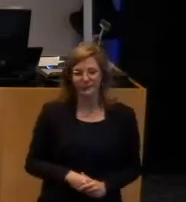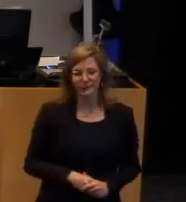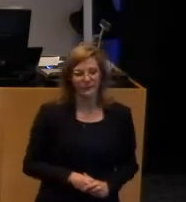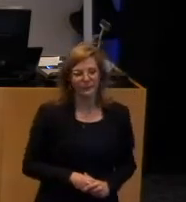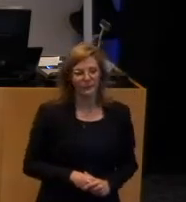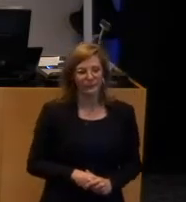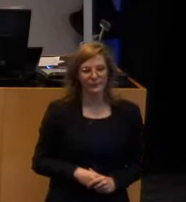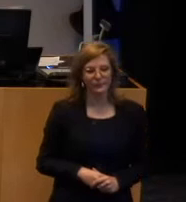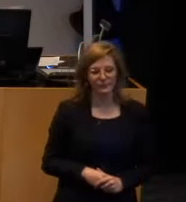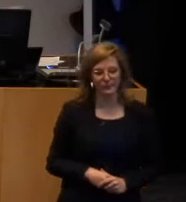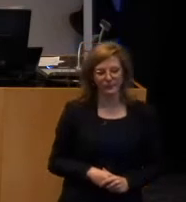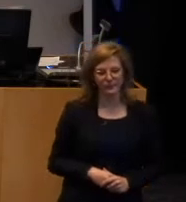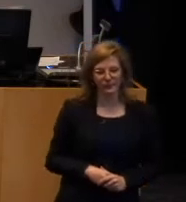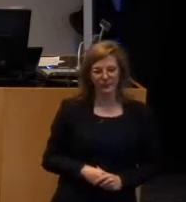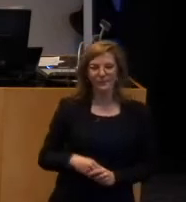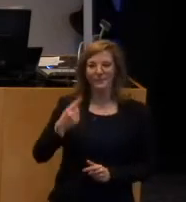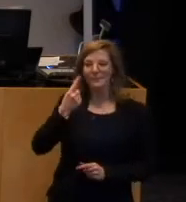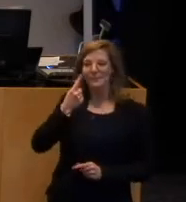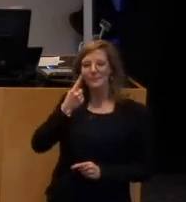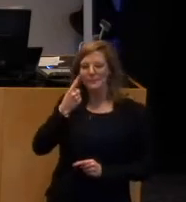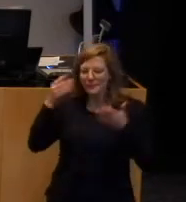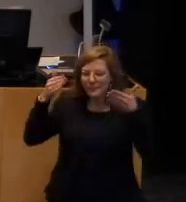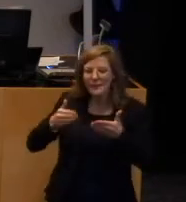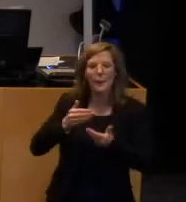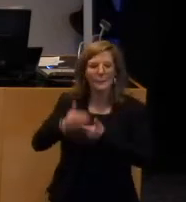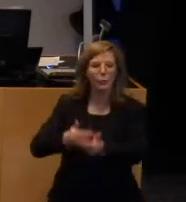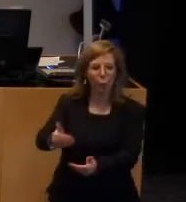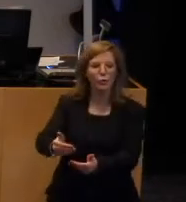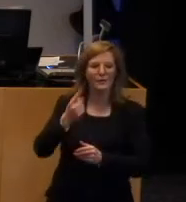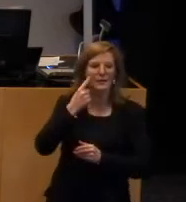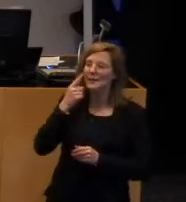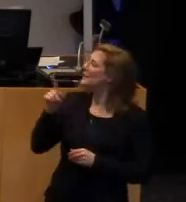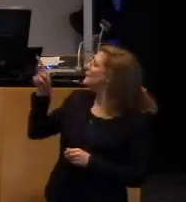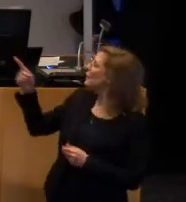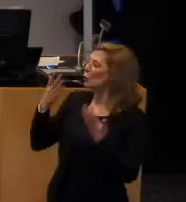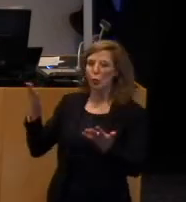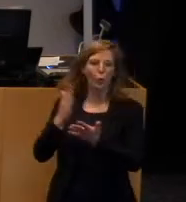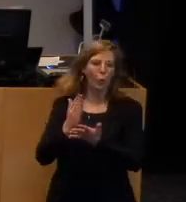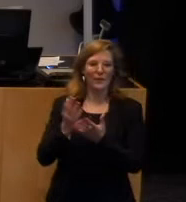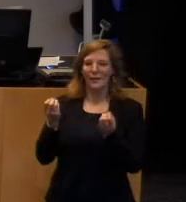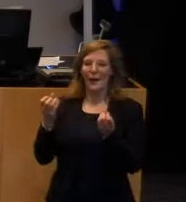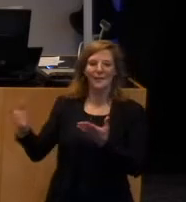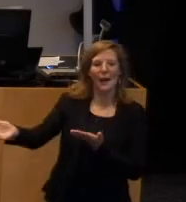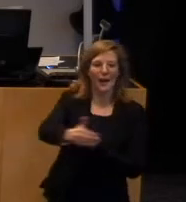Now turning to the method, this is the overview of the data collection method which consisted of four parts.